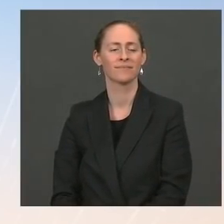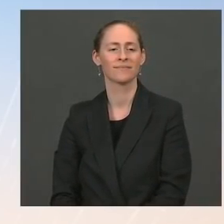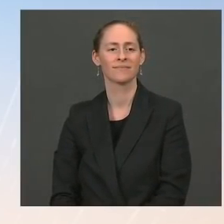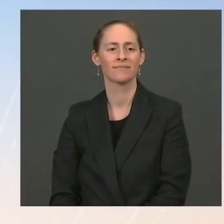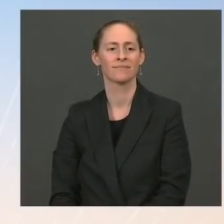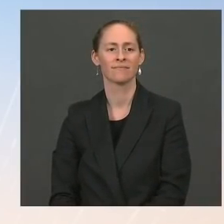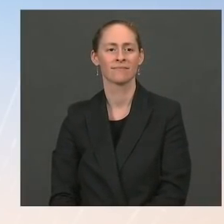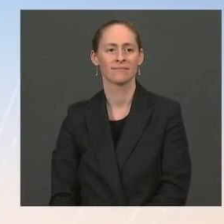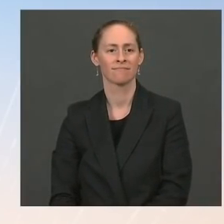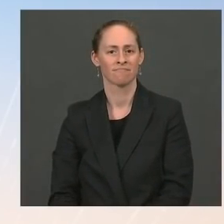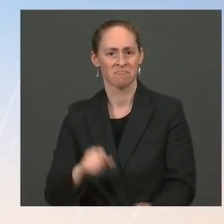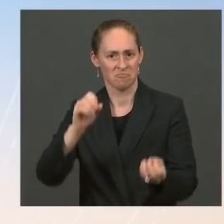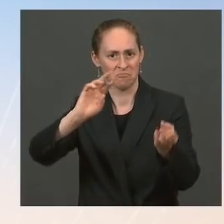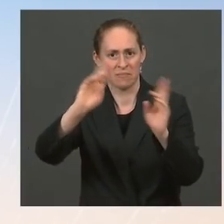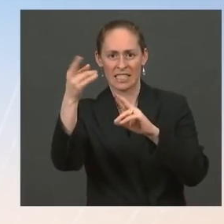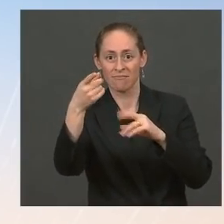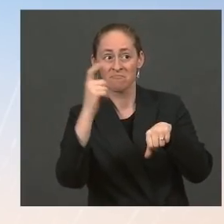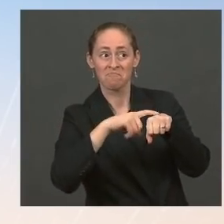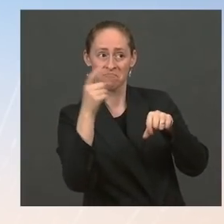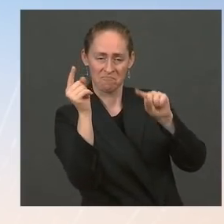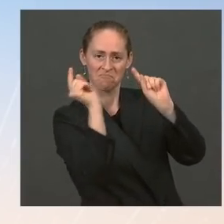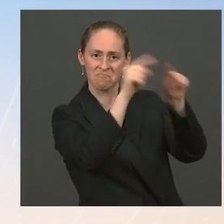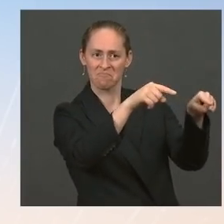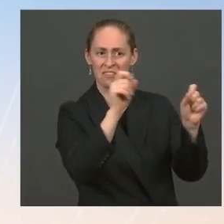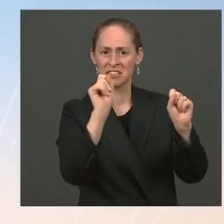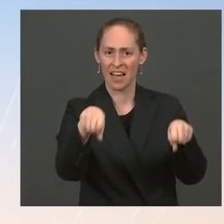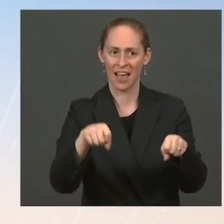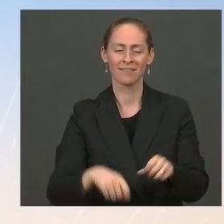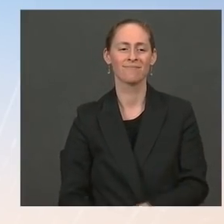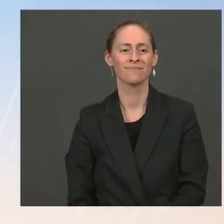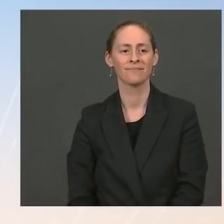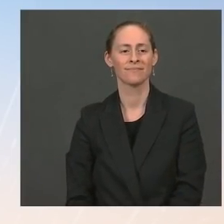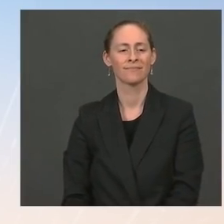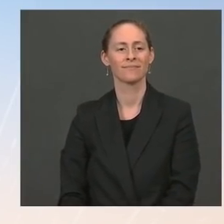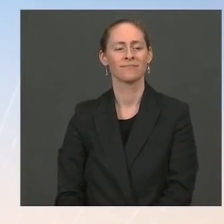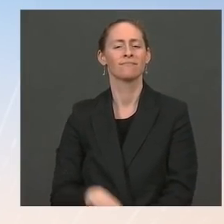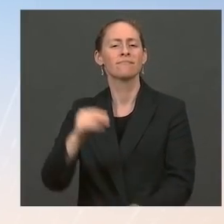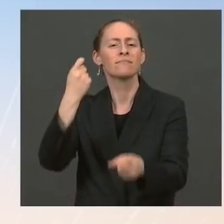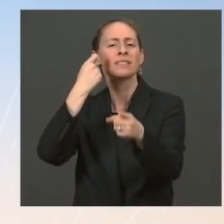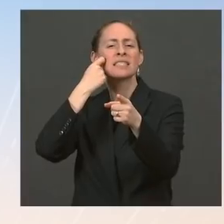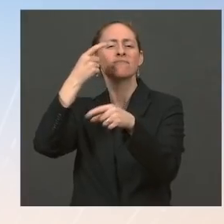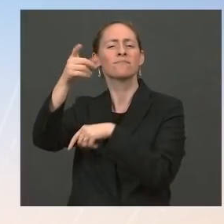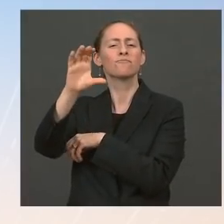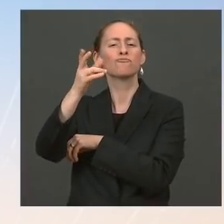Last piece I just wanted to note here -- and I know Chris mentioned this yesterday, but since we're talking about all of the different impacts